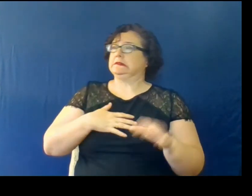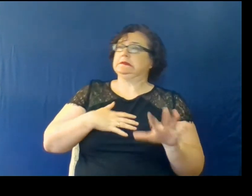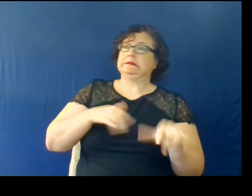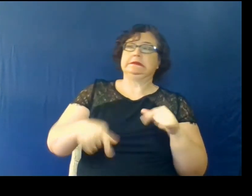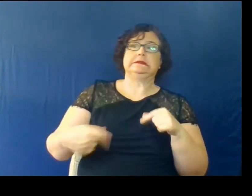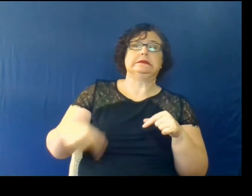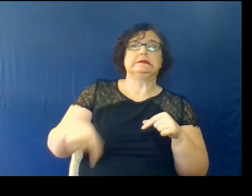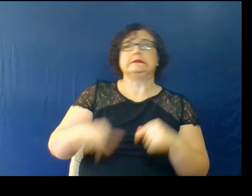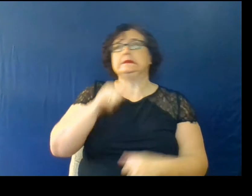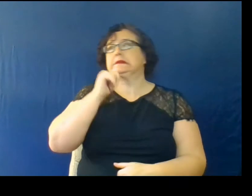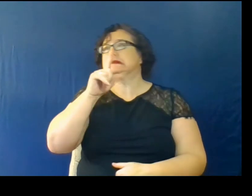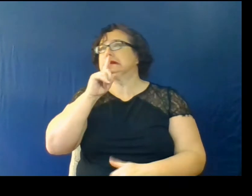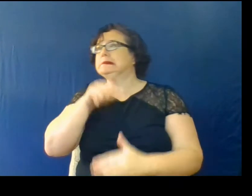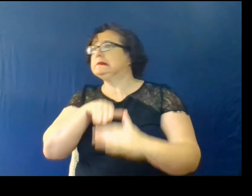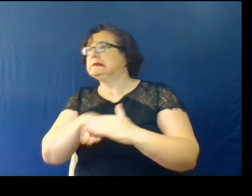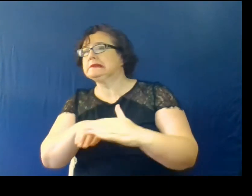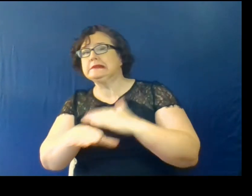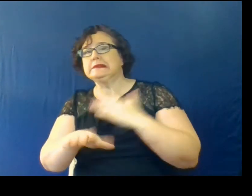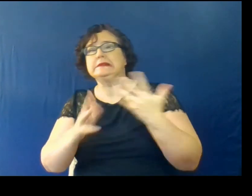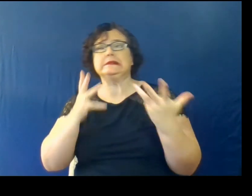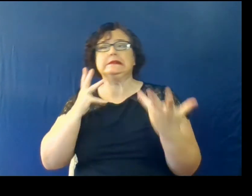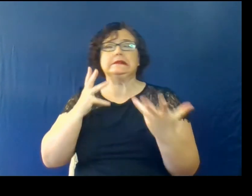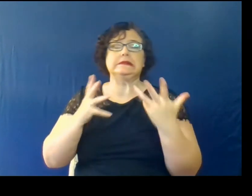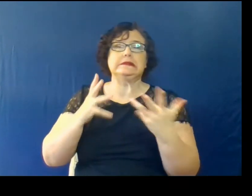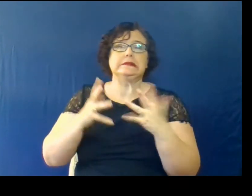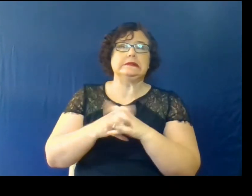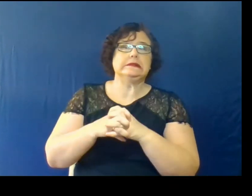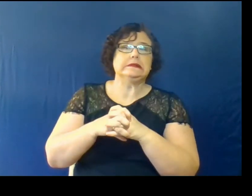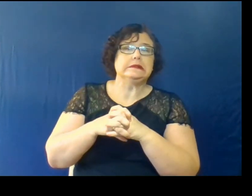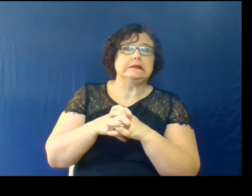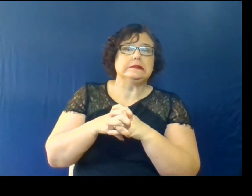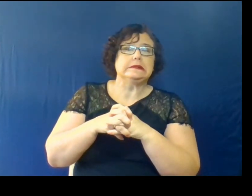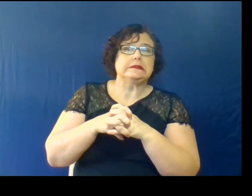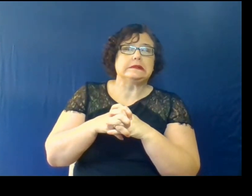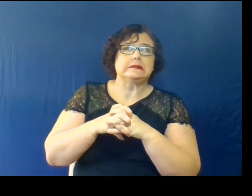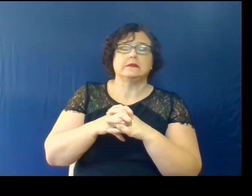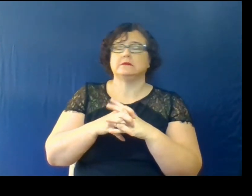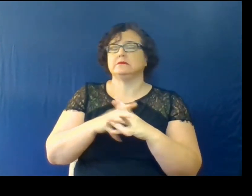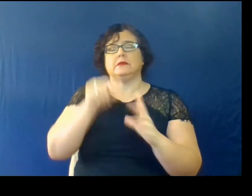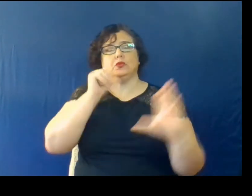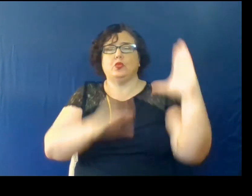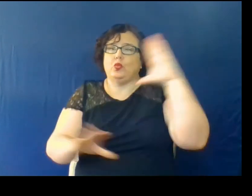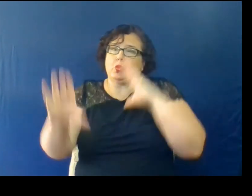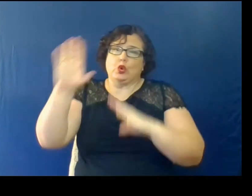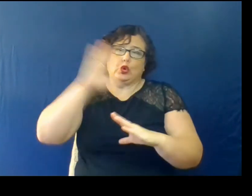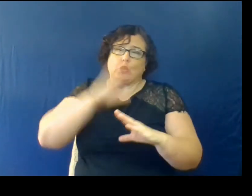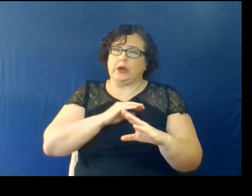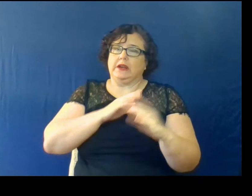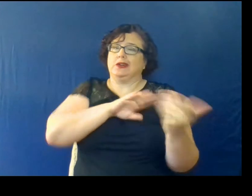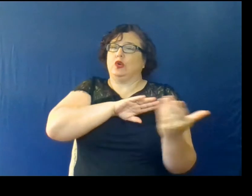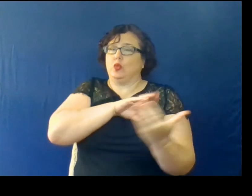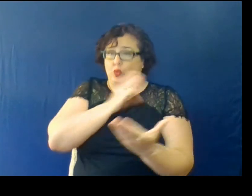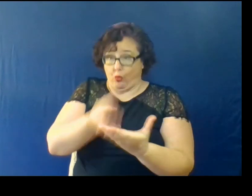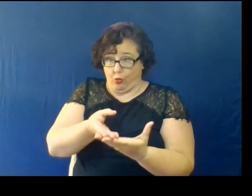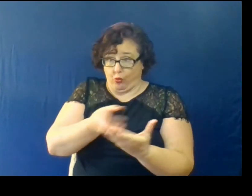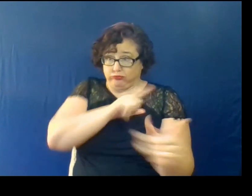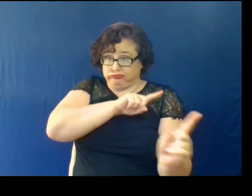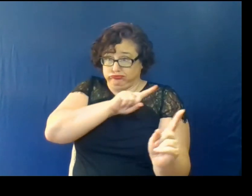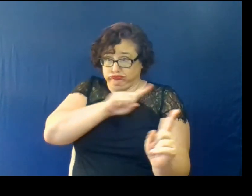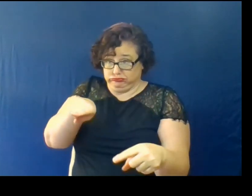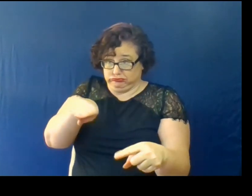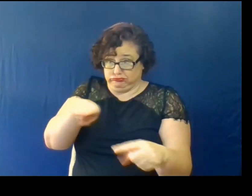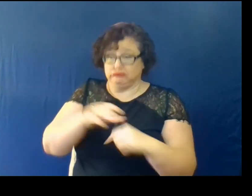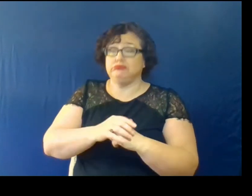accessible as you wish it to be, don't worry. Just go there and make sure that they see you